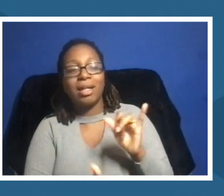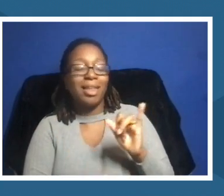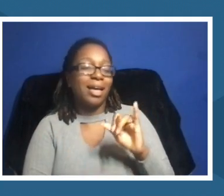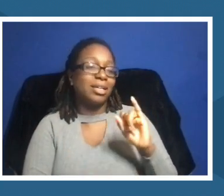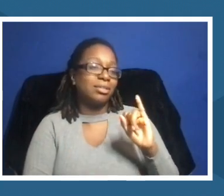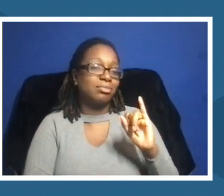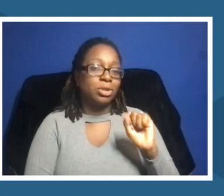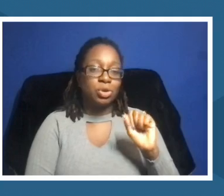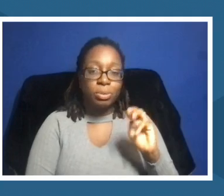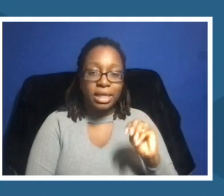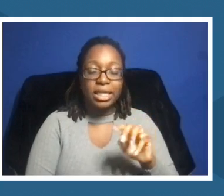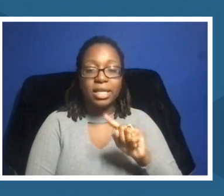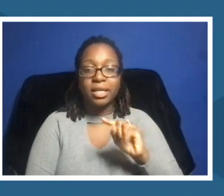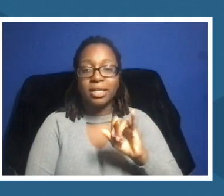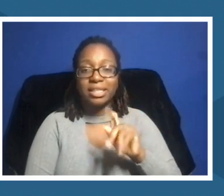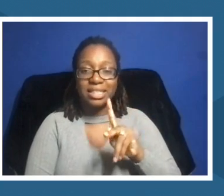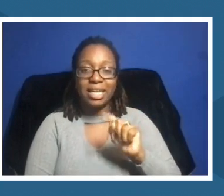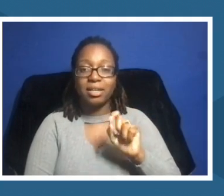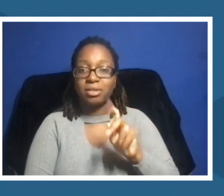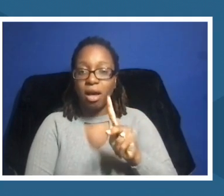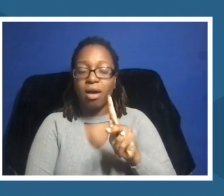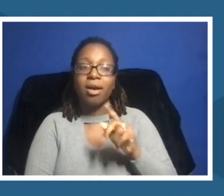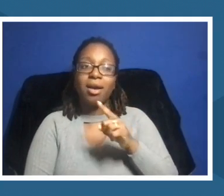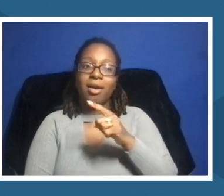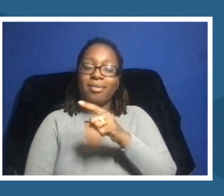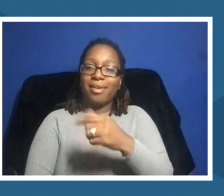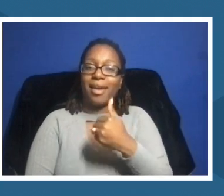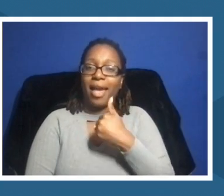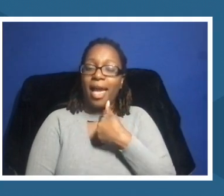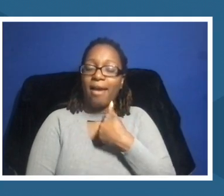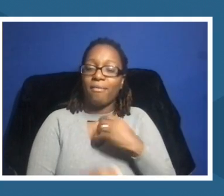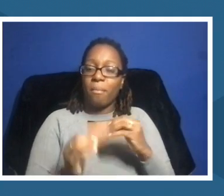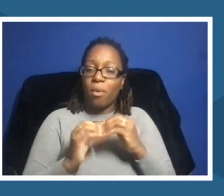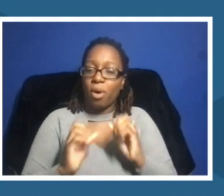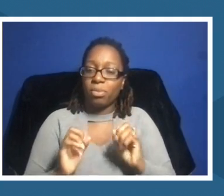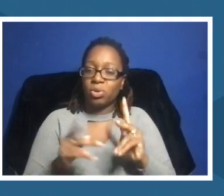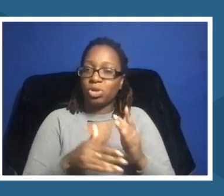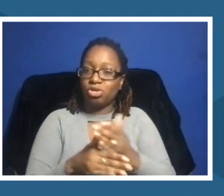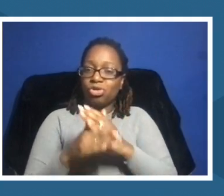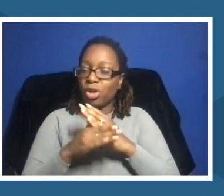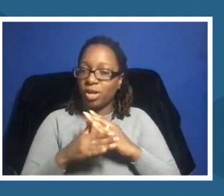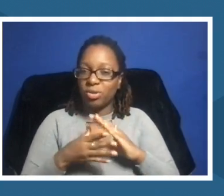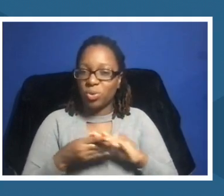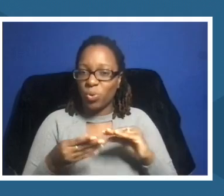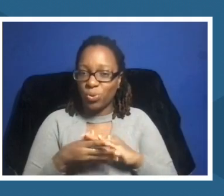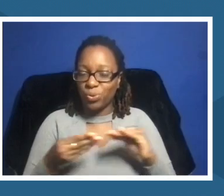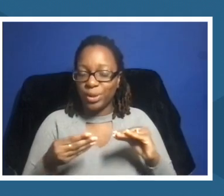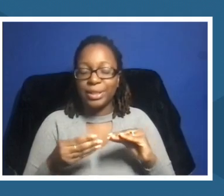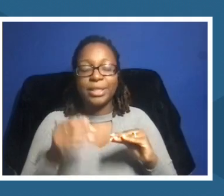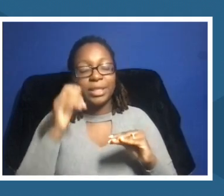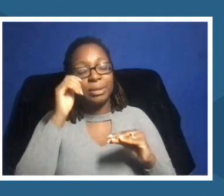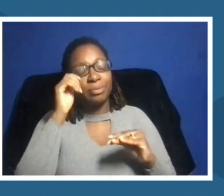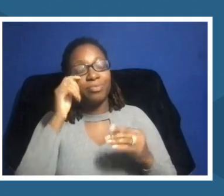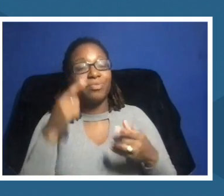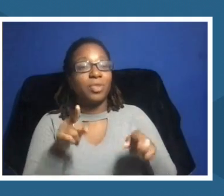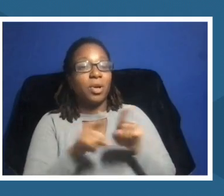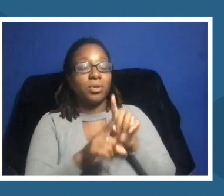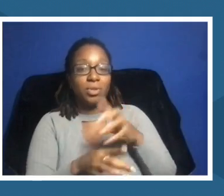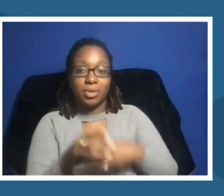opportunity to be able to share their story um and add to that broader conversation of what it means to be